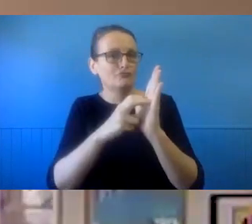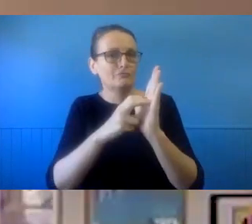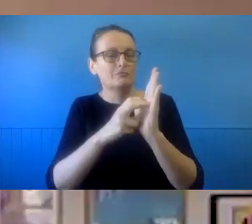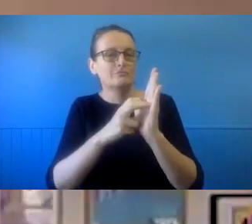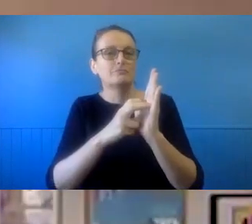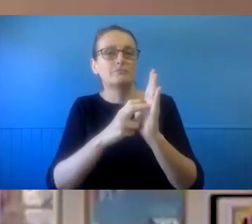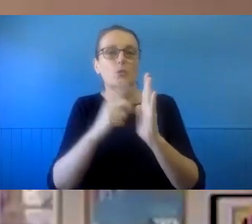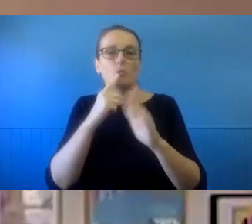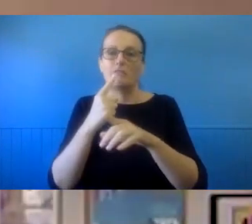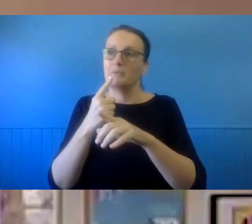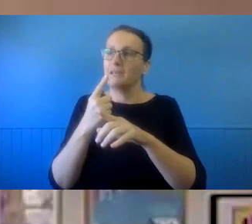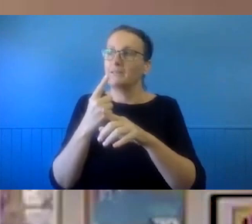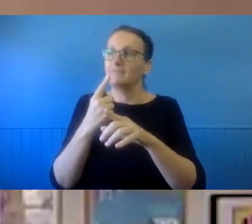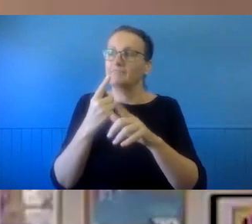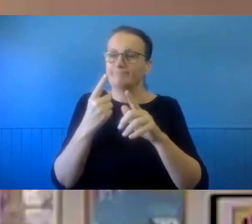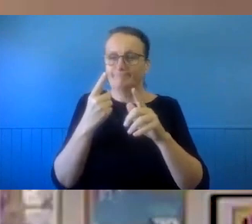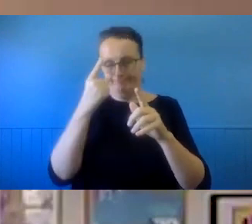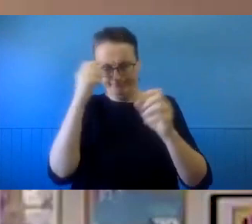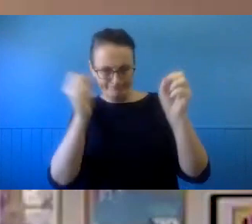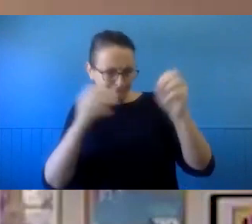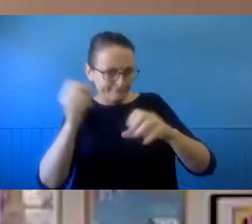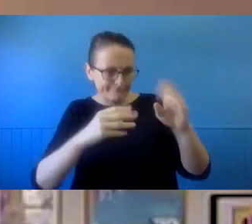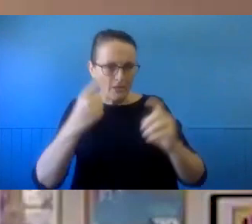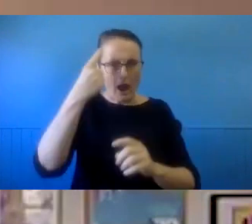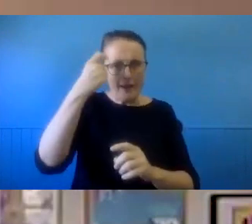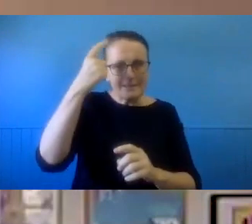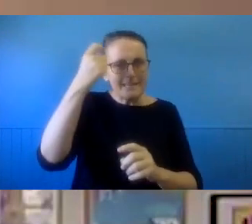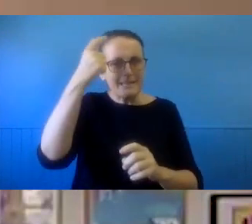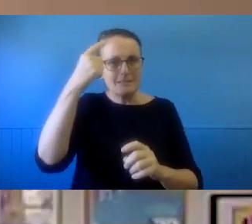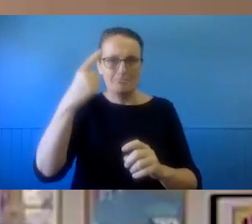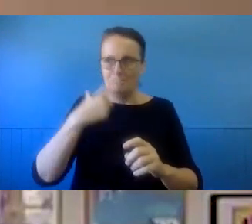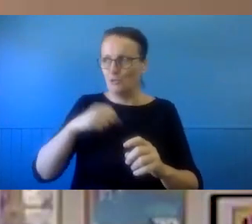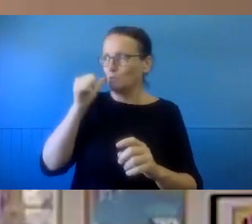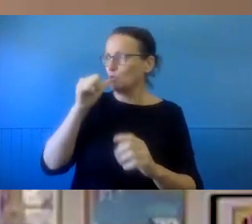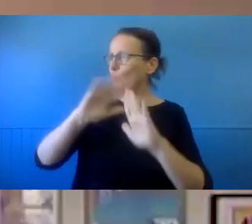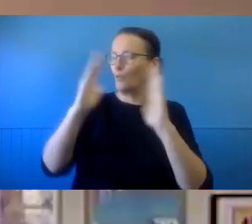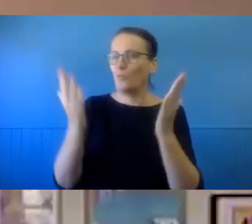to. Please keep an eye out on our website for all new webinars shortly